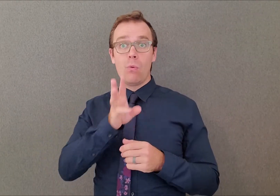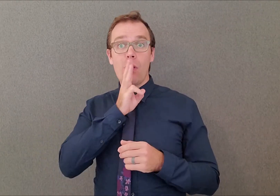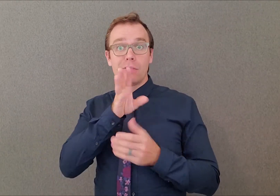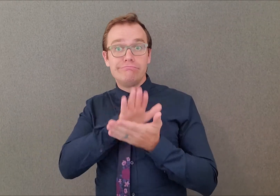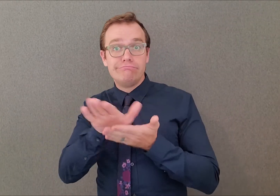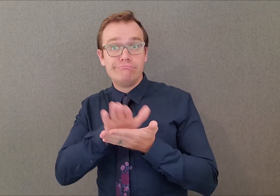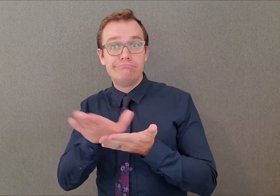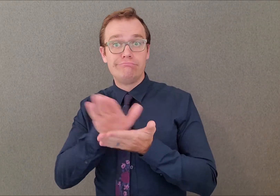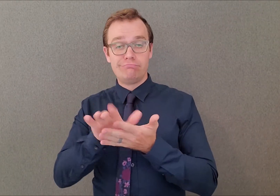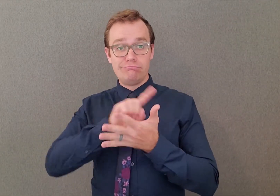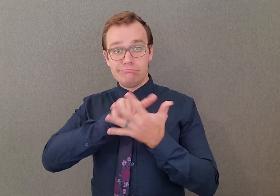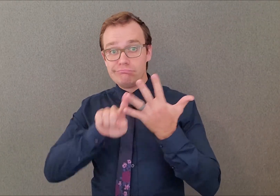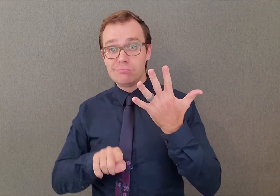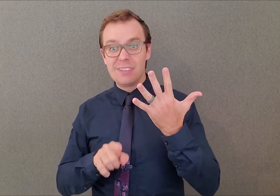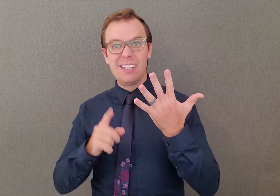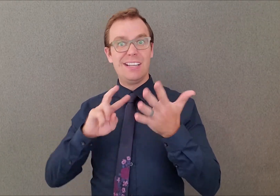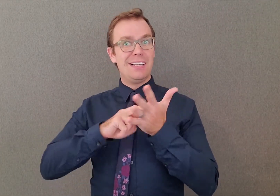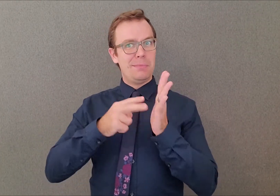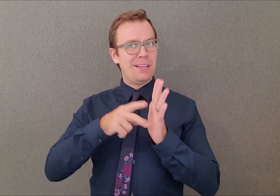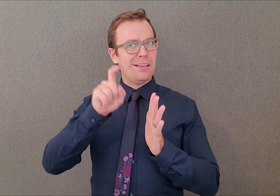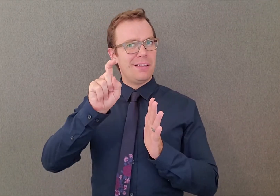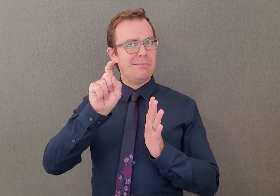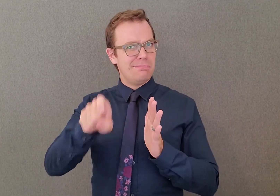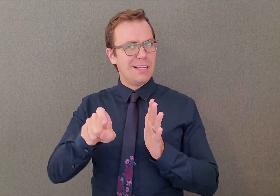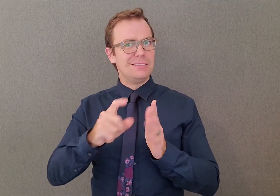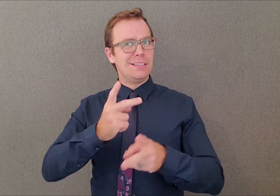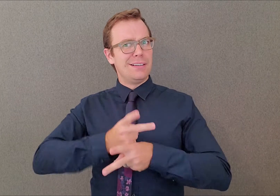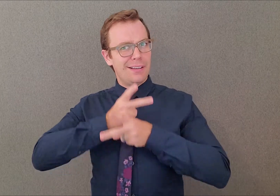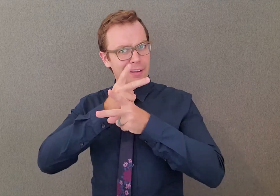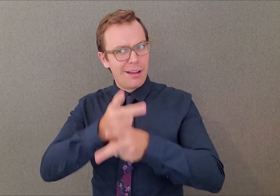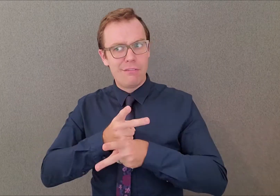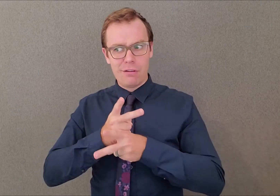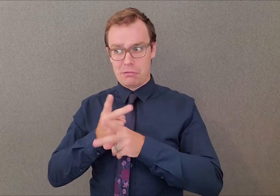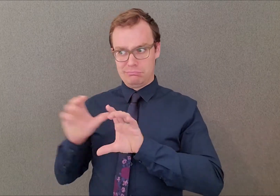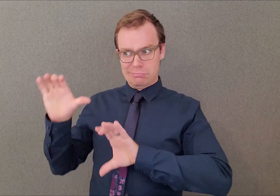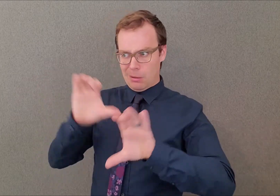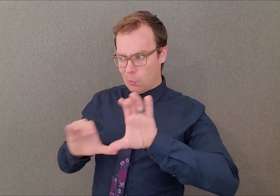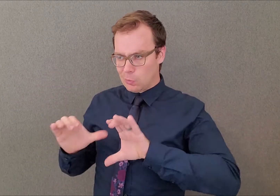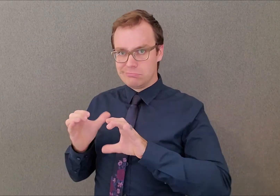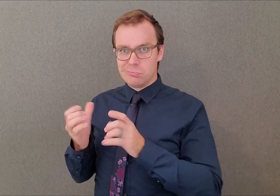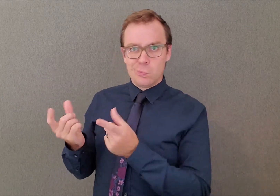which means we have to be careful about how we use and store these chemicals.